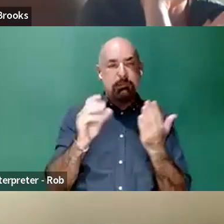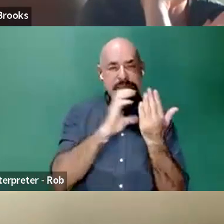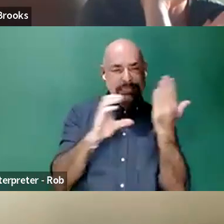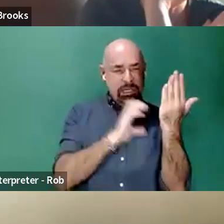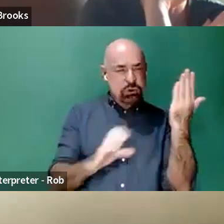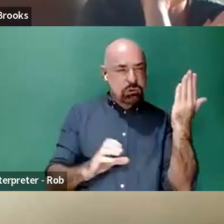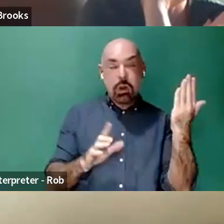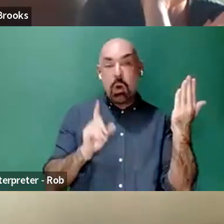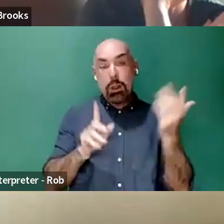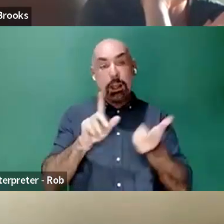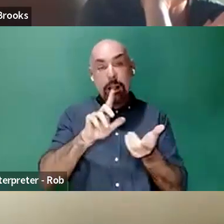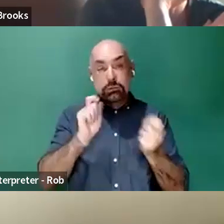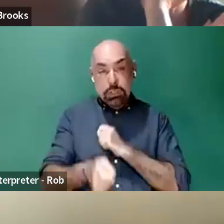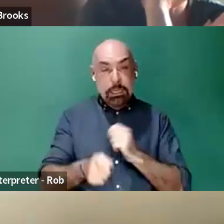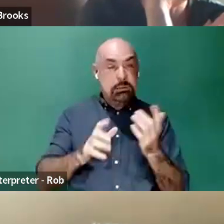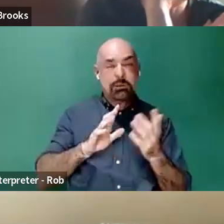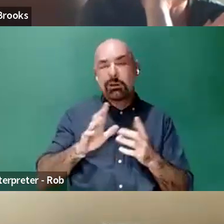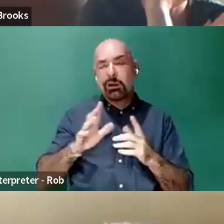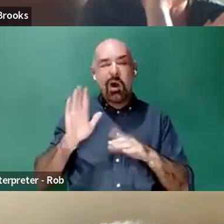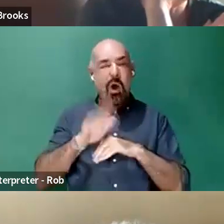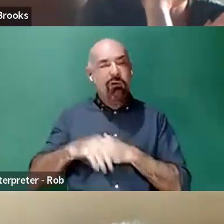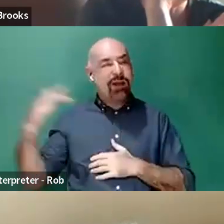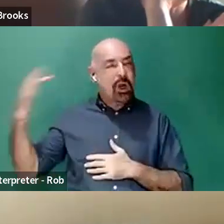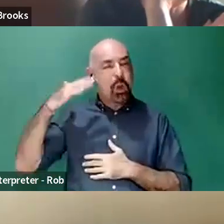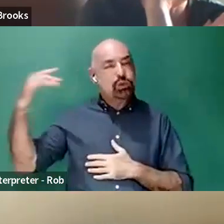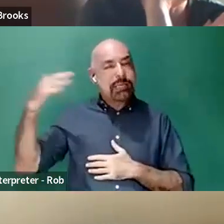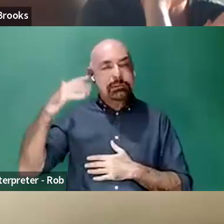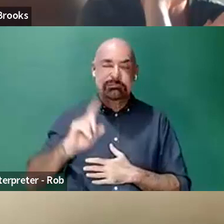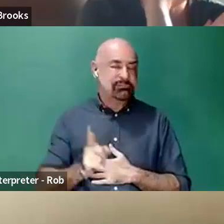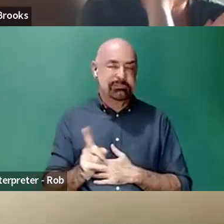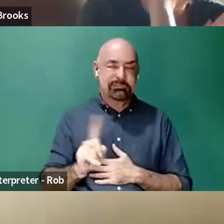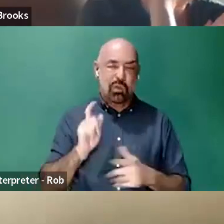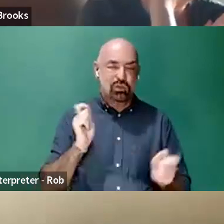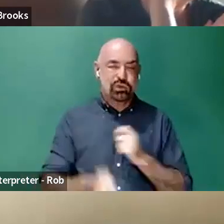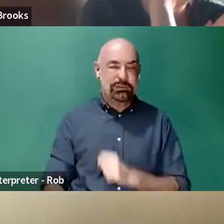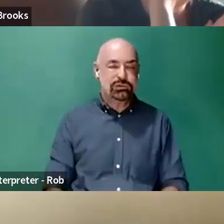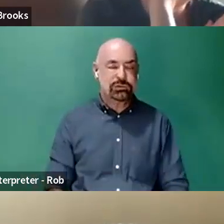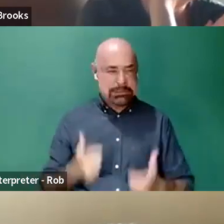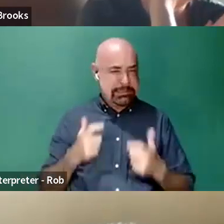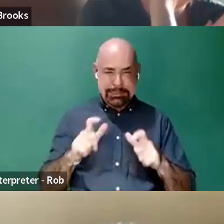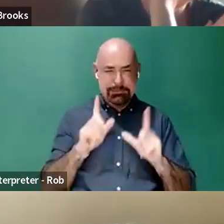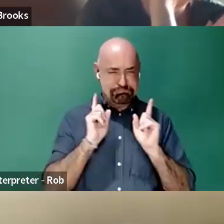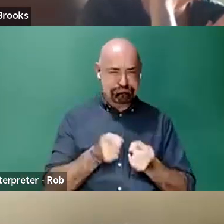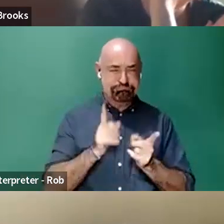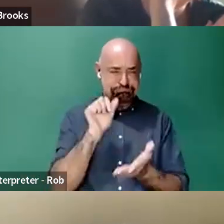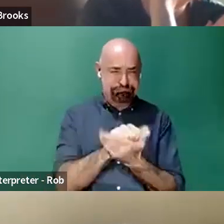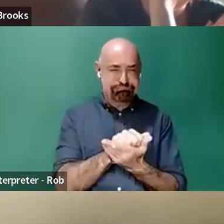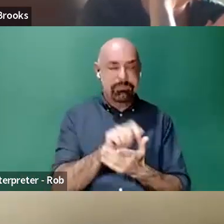So for example, around acoustics, some of the sections, they're very valid still. But then obviously, understandably in the technology section,